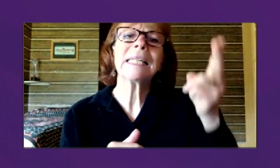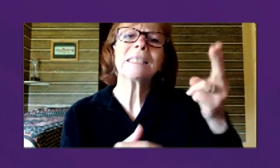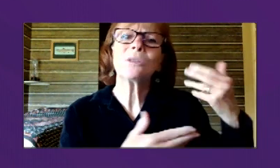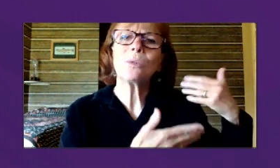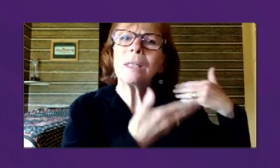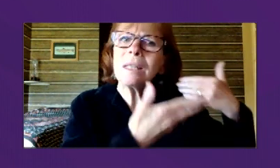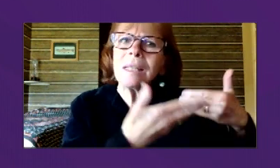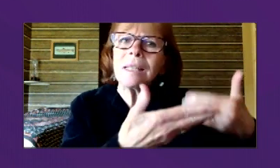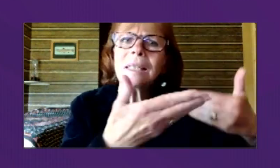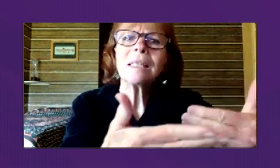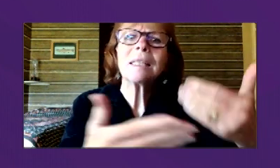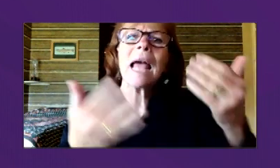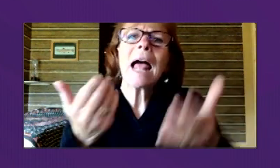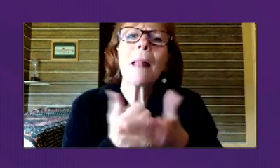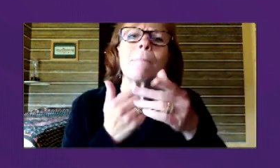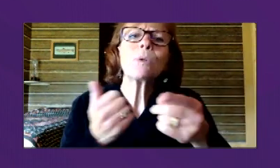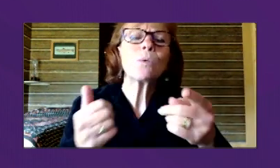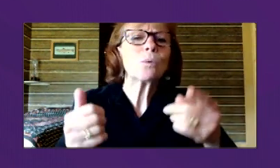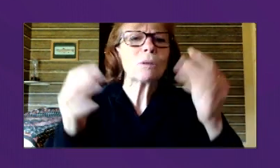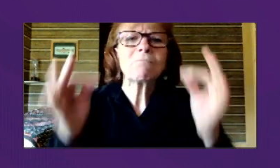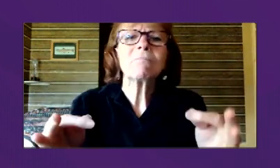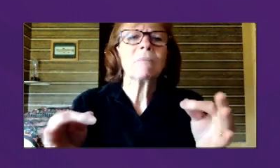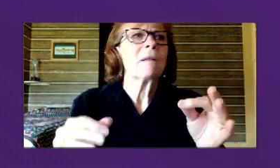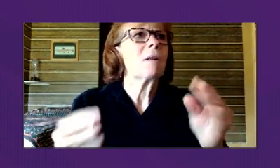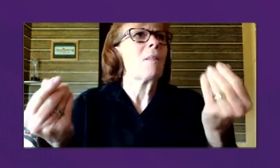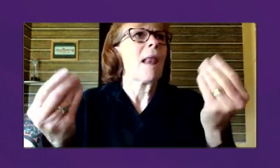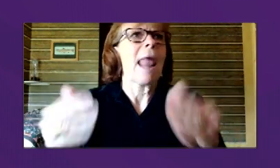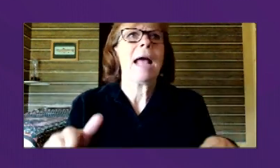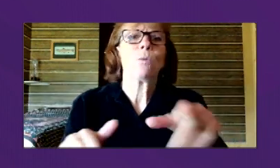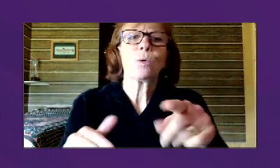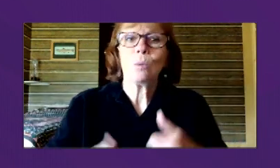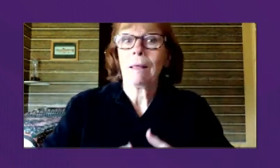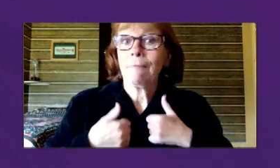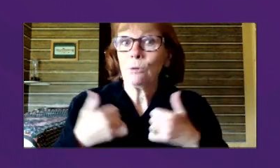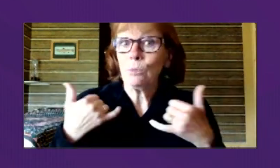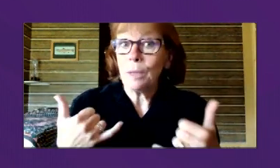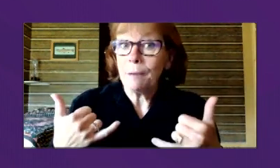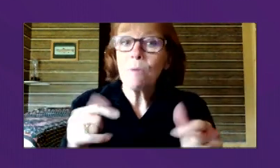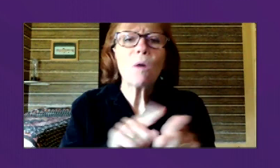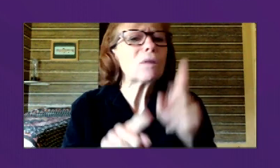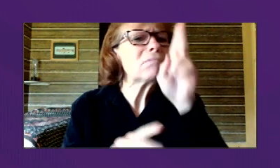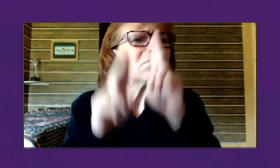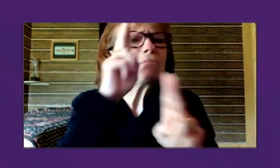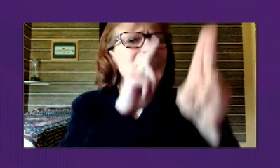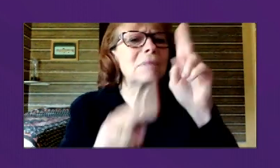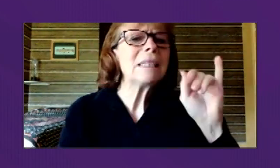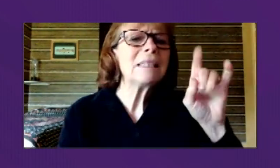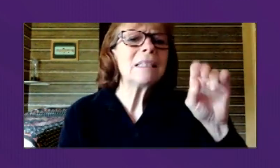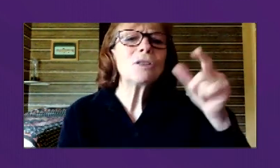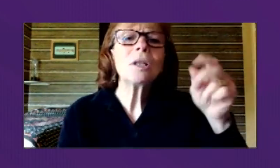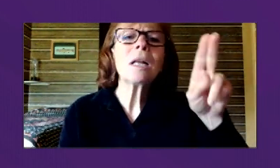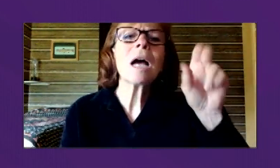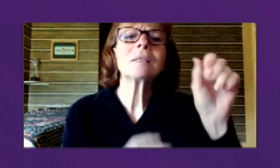land you live on. It also acknowledges Indigenous peoples relationships to land. Native nations,